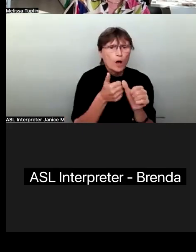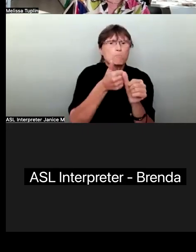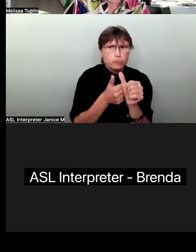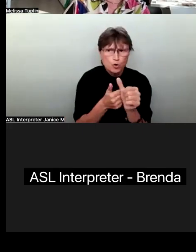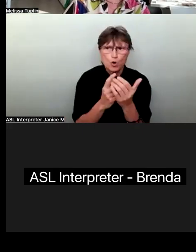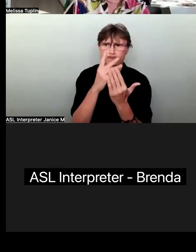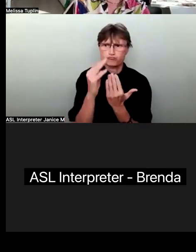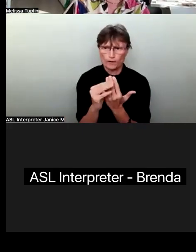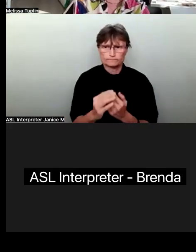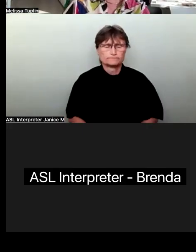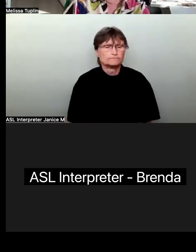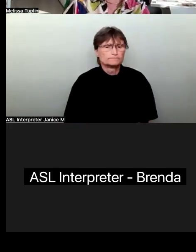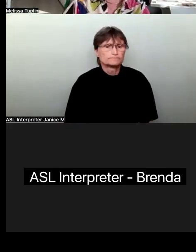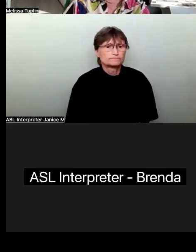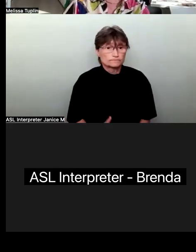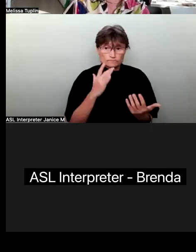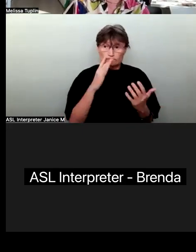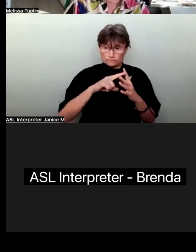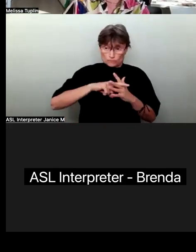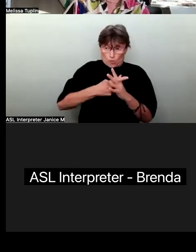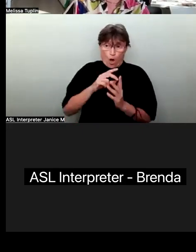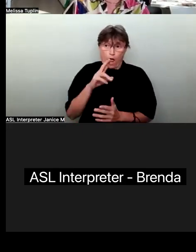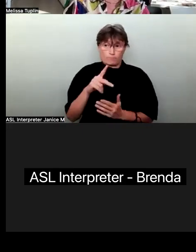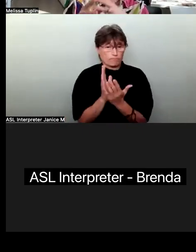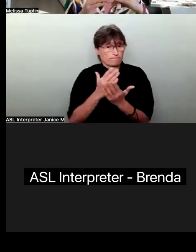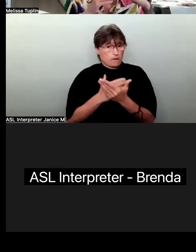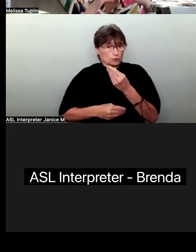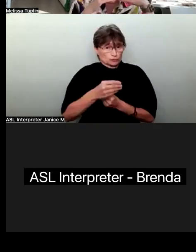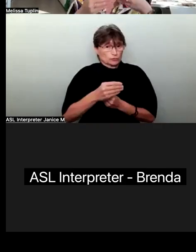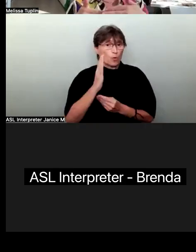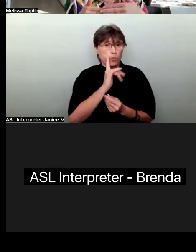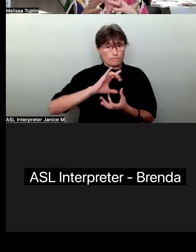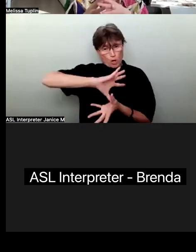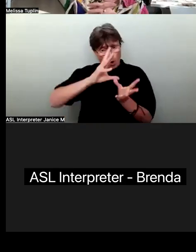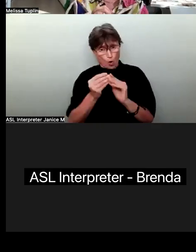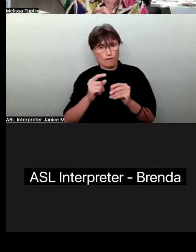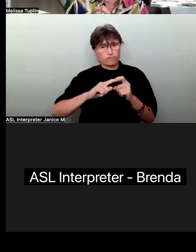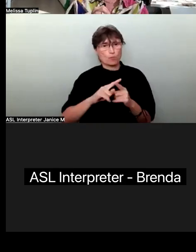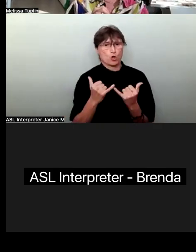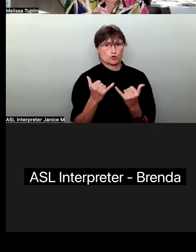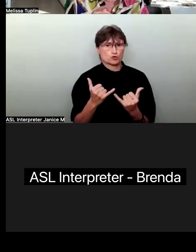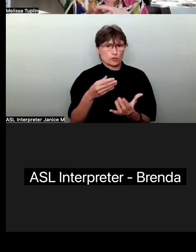Additionally, while the starting budget for each program will be the total of the current grant amount within it,